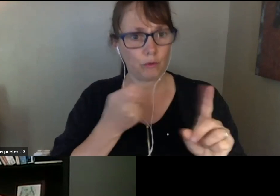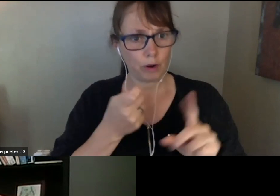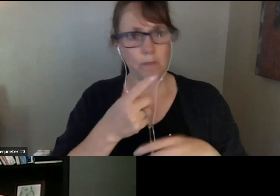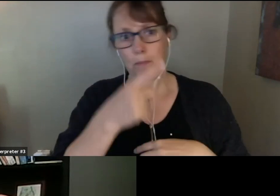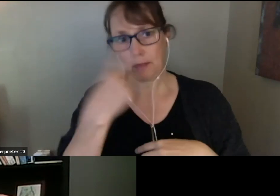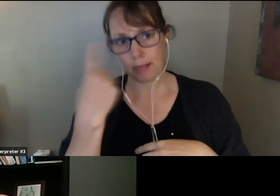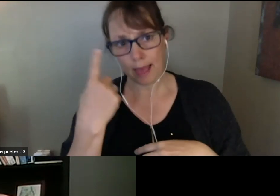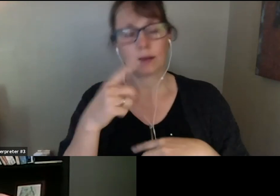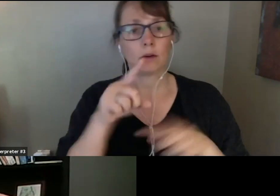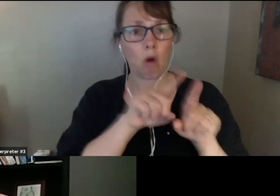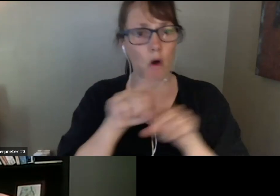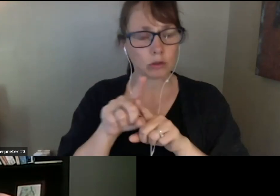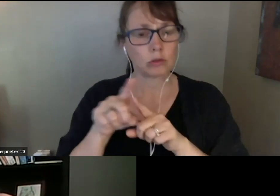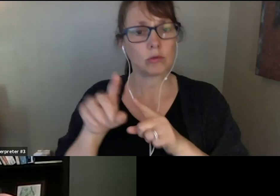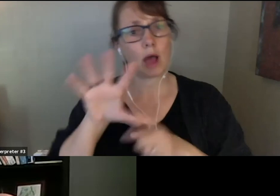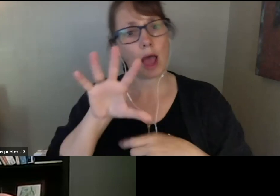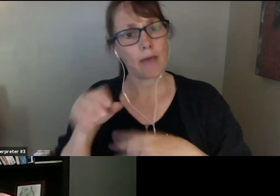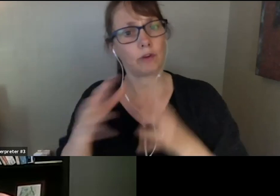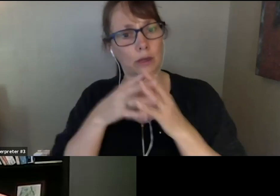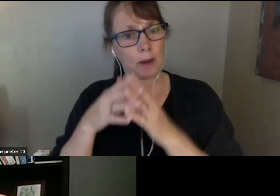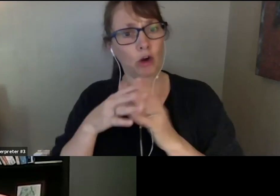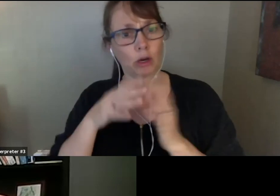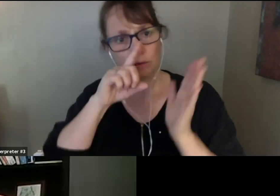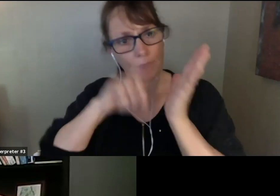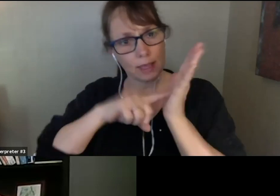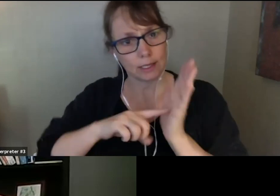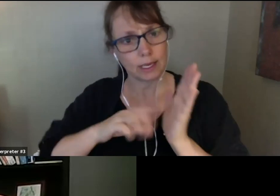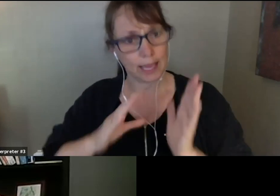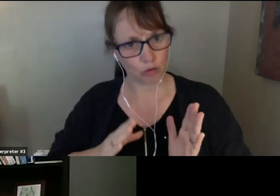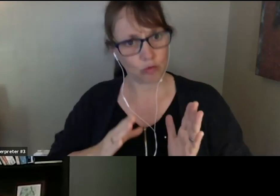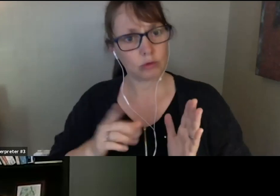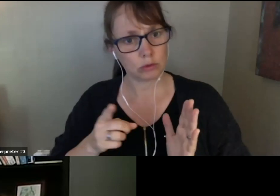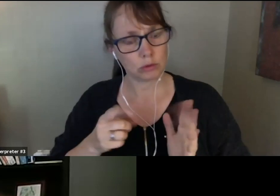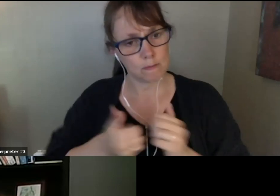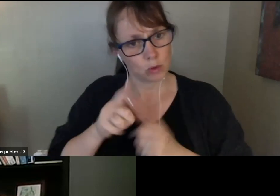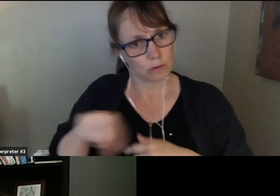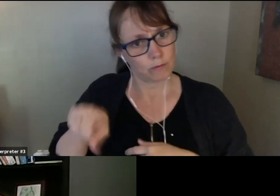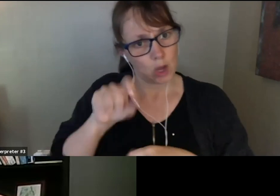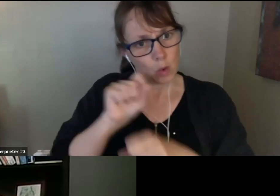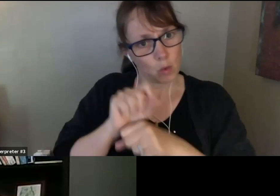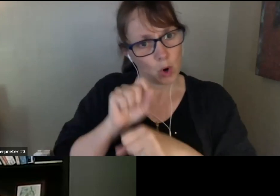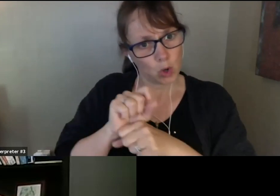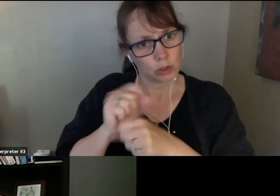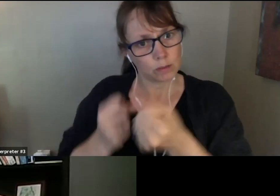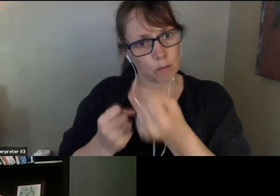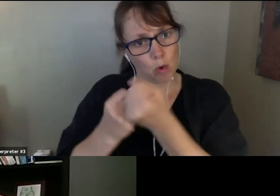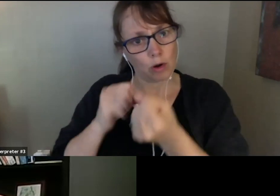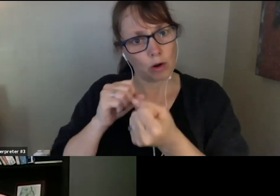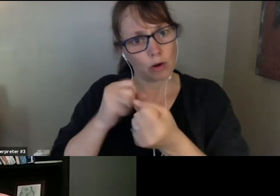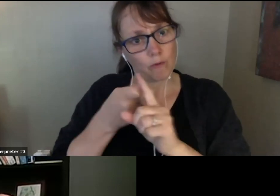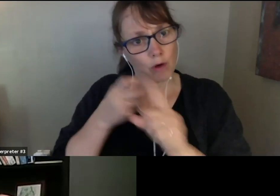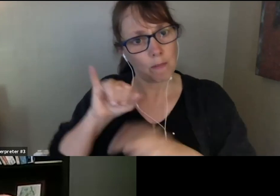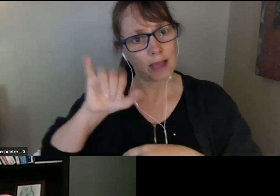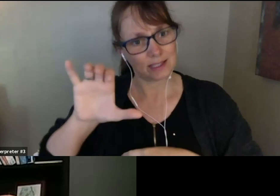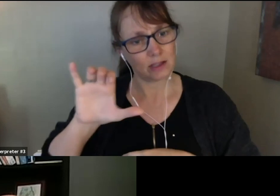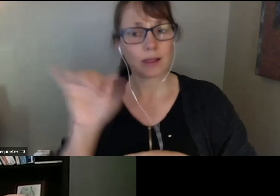investigators, most of that work is supported by Institutes like Minority Health, Nursing.